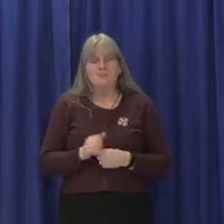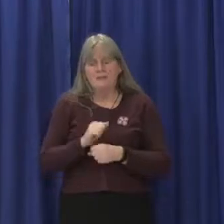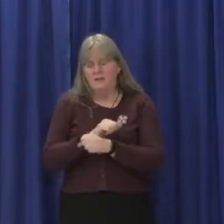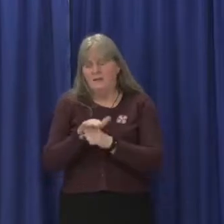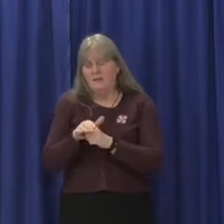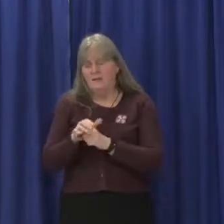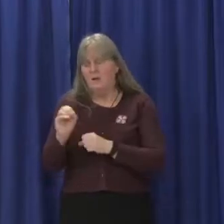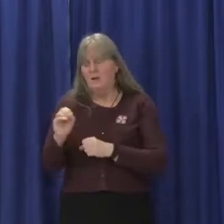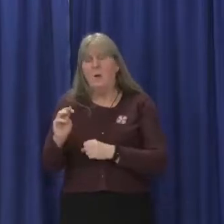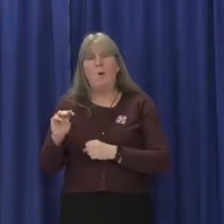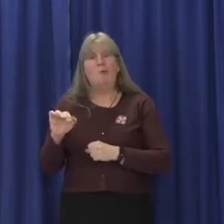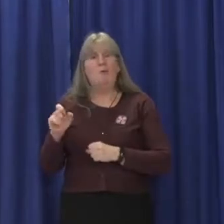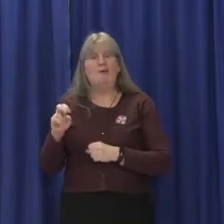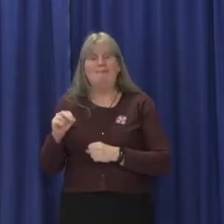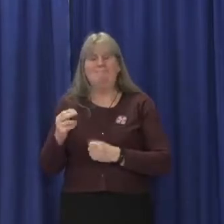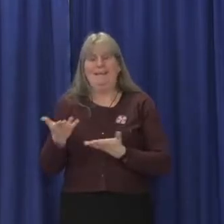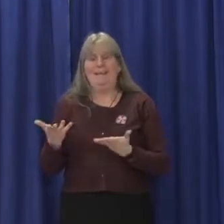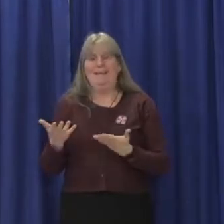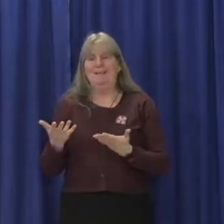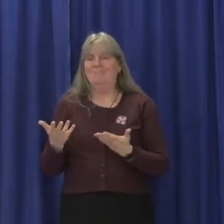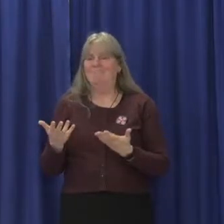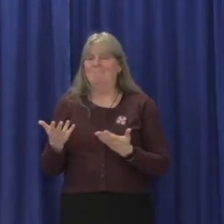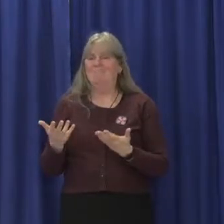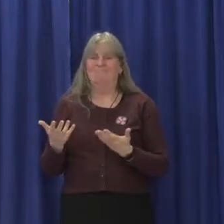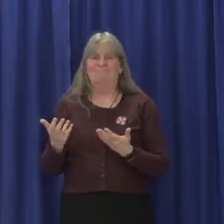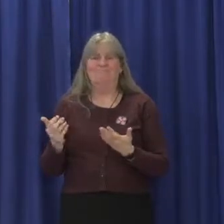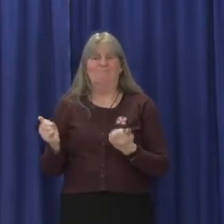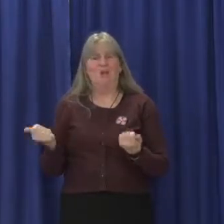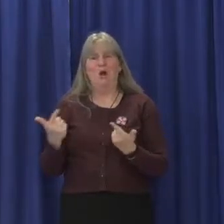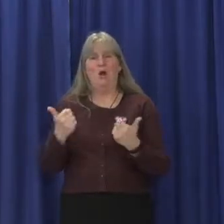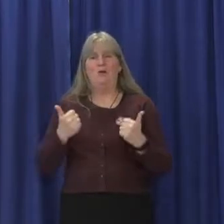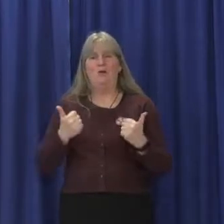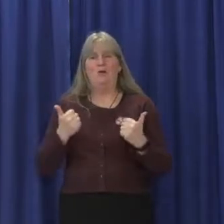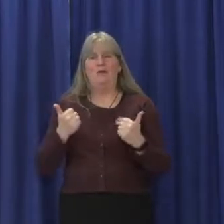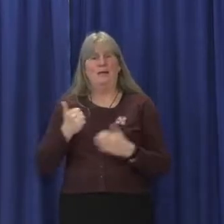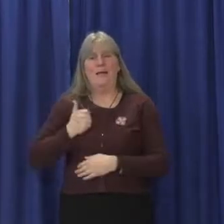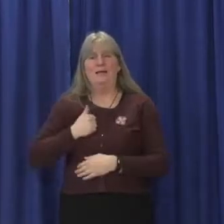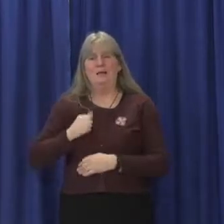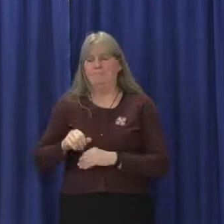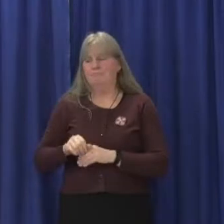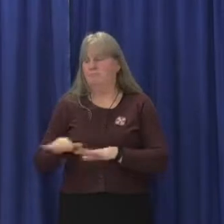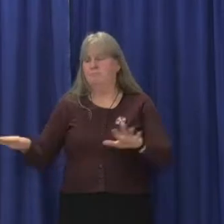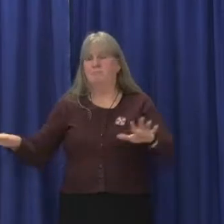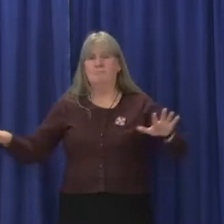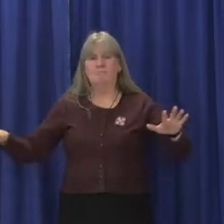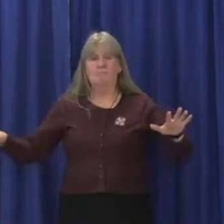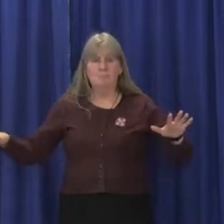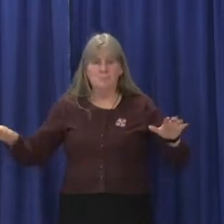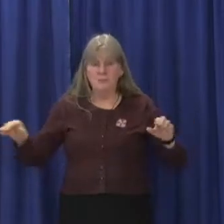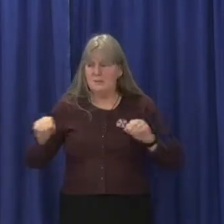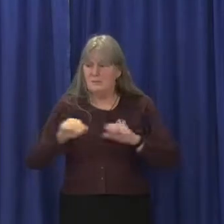much, you know, it's-- it's spreading around all of Canada right now. And so that's should be the number one concern right now.